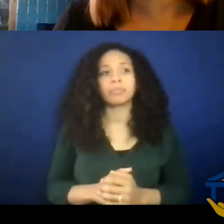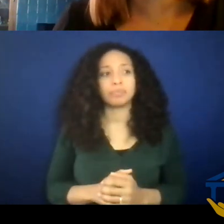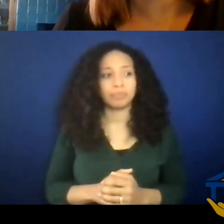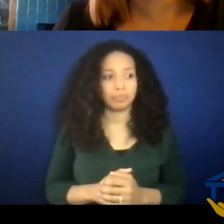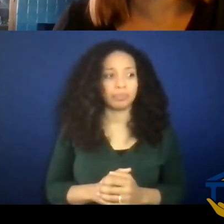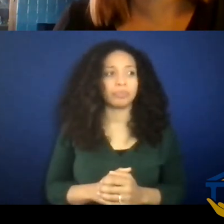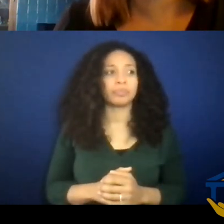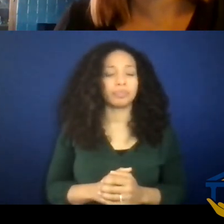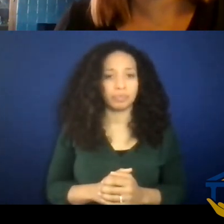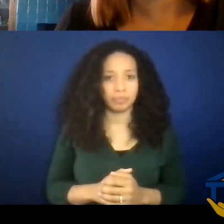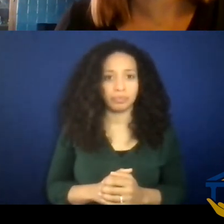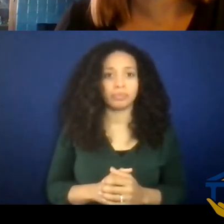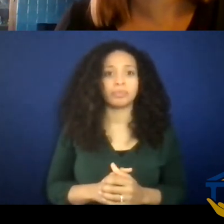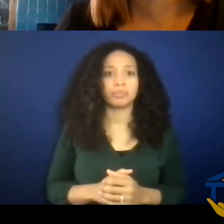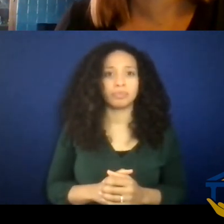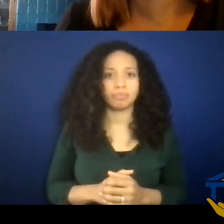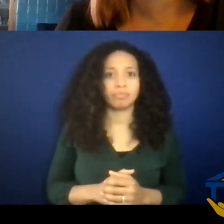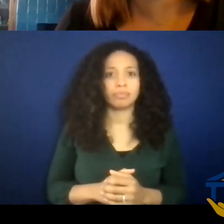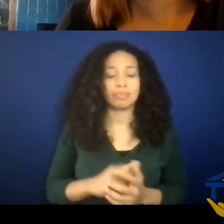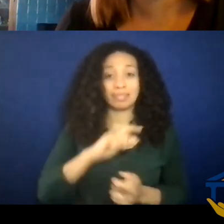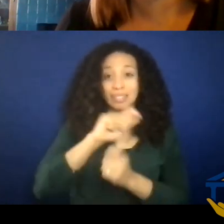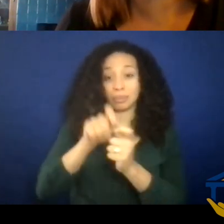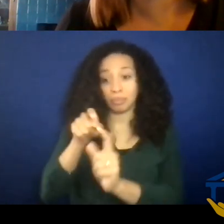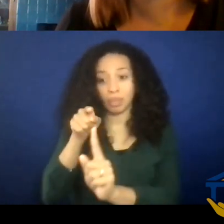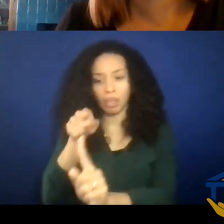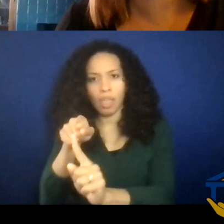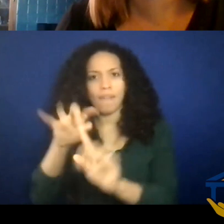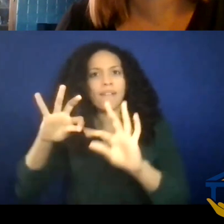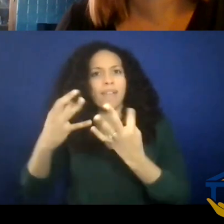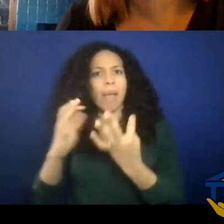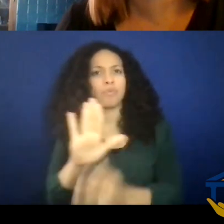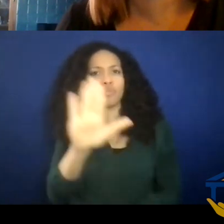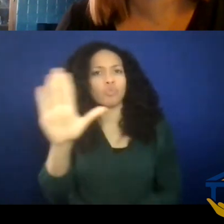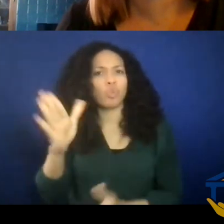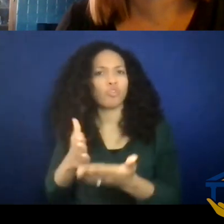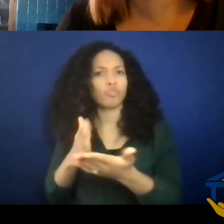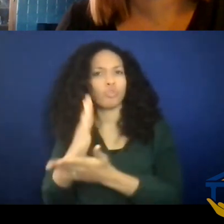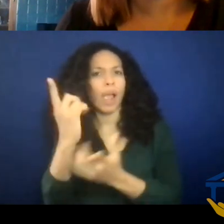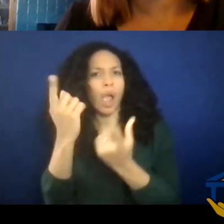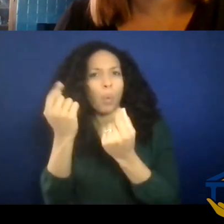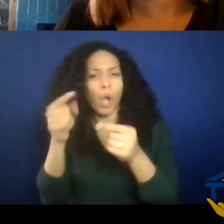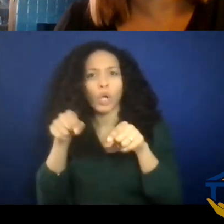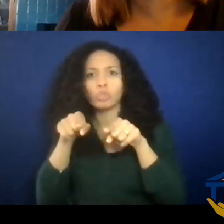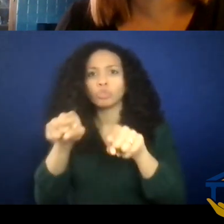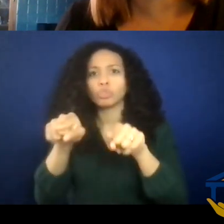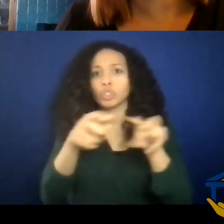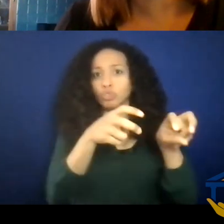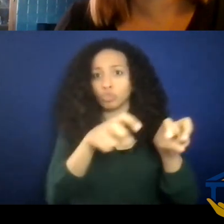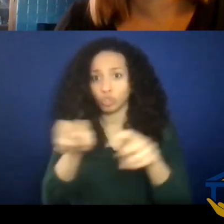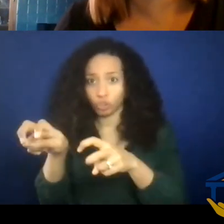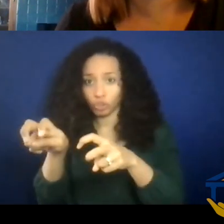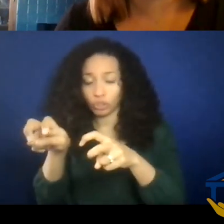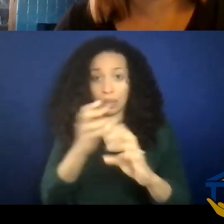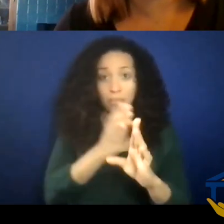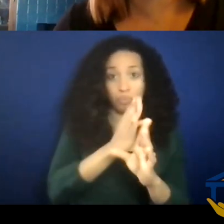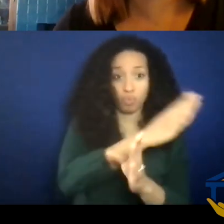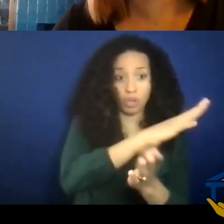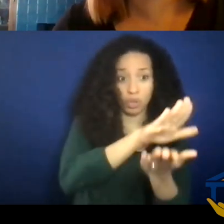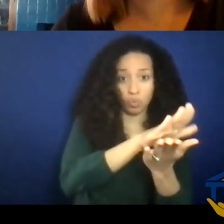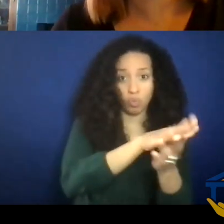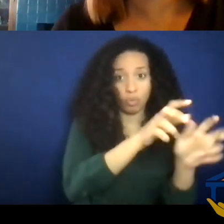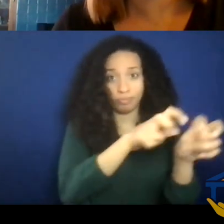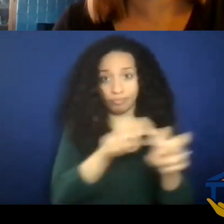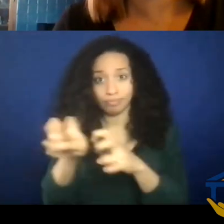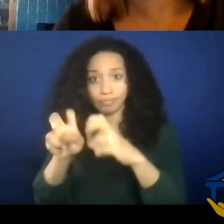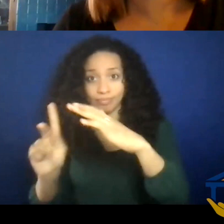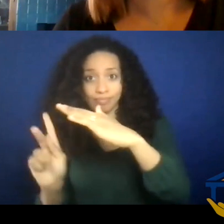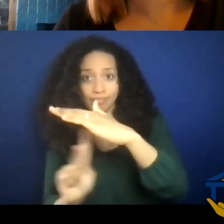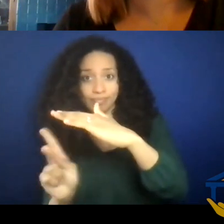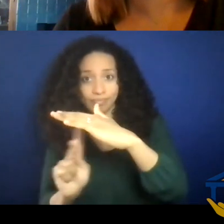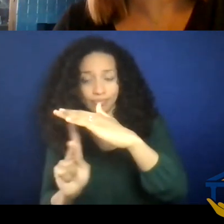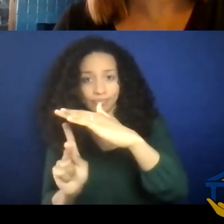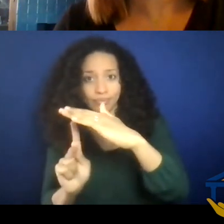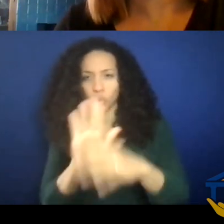on what families rights are during the transition from preschool to kindergarten for their child.